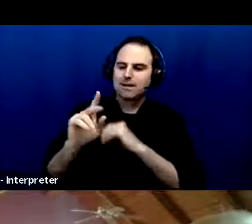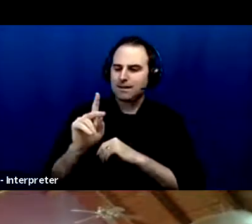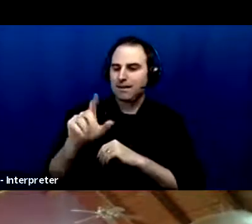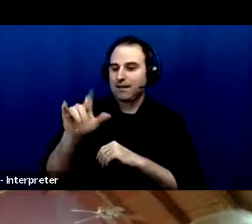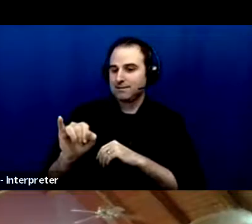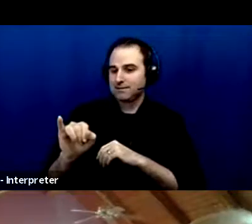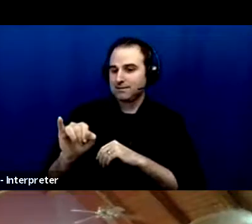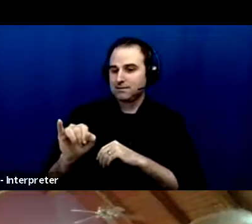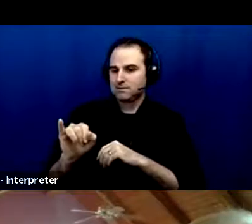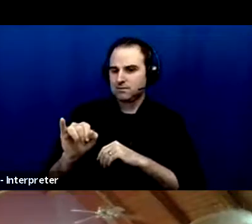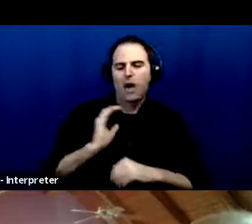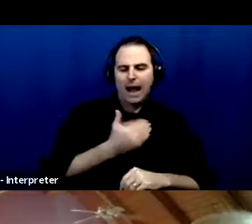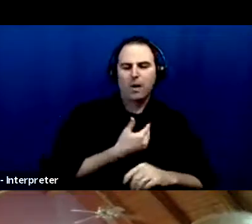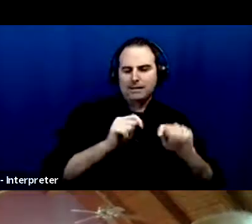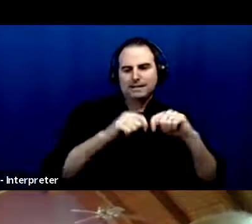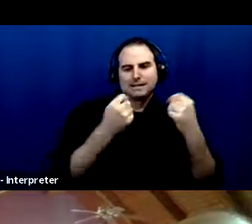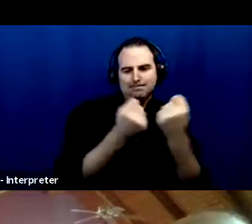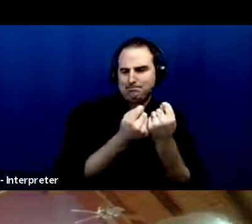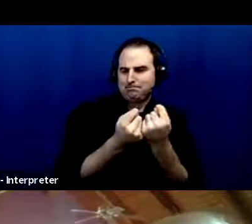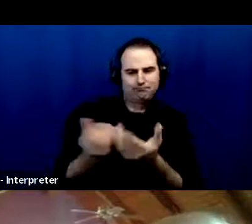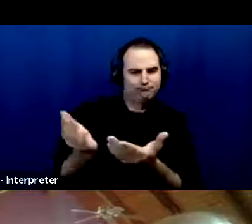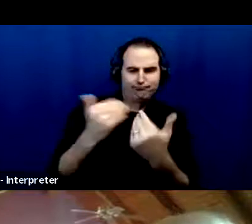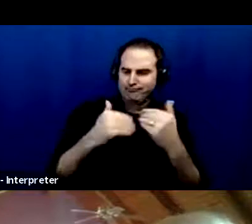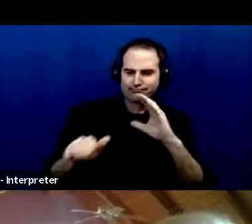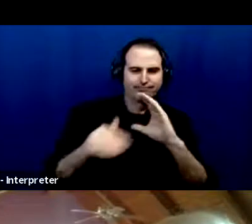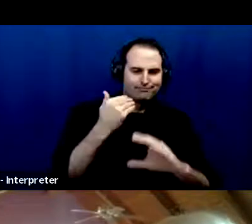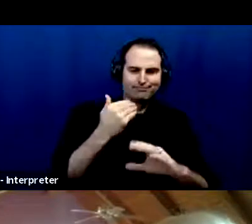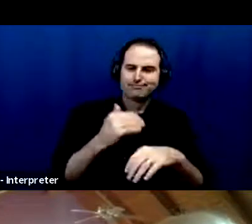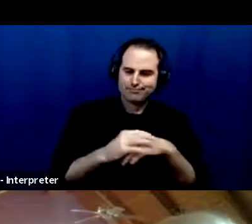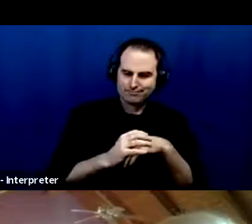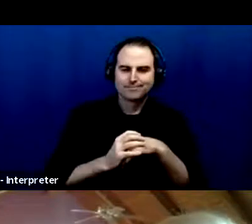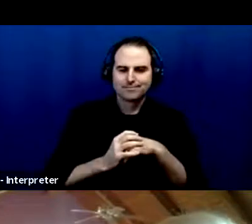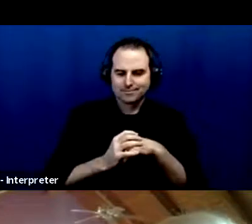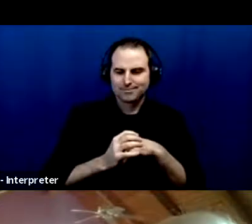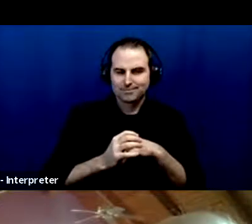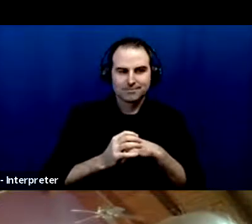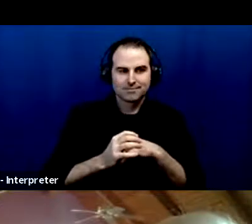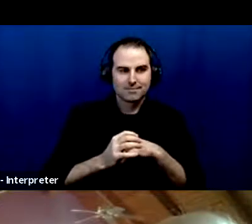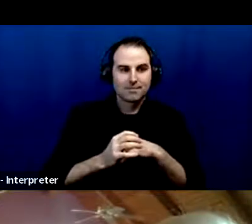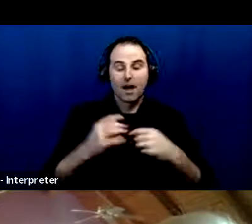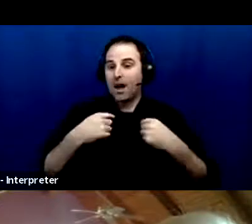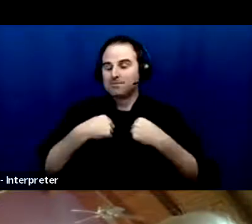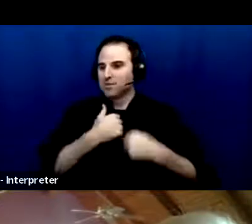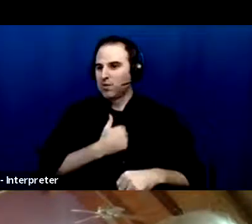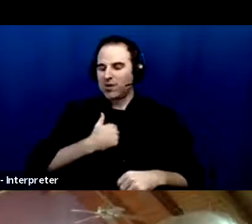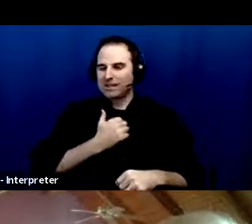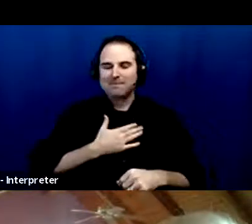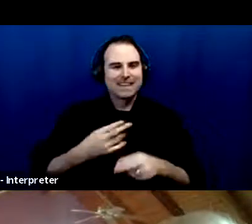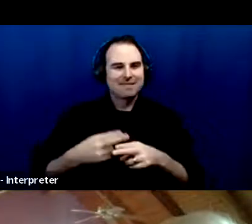whole team. It's better Kelly and Eileen and myself. Oh, by the way, I'm afraid is I assume everybody knows that we are curriculum